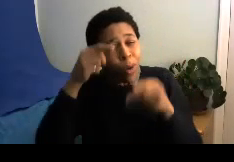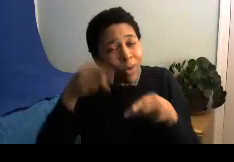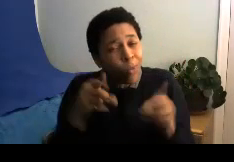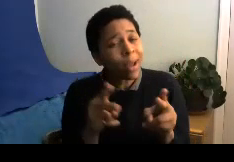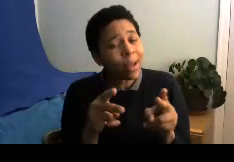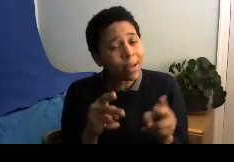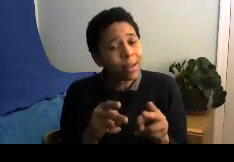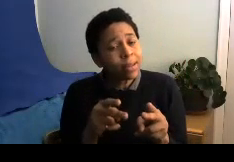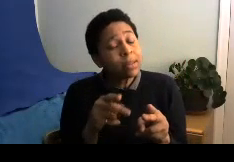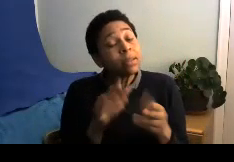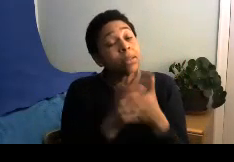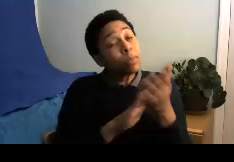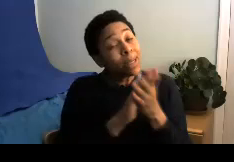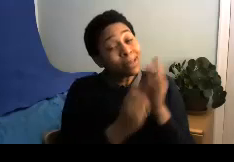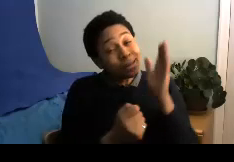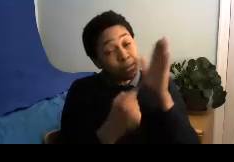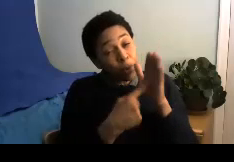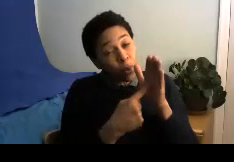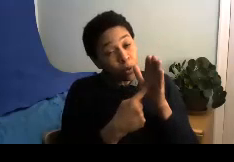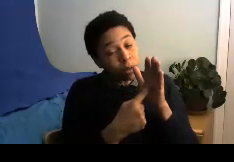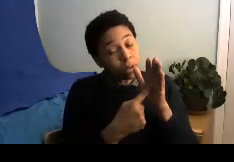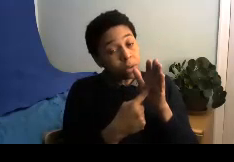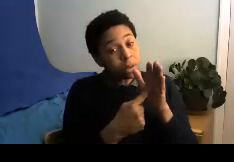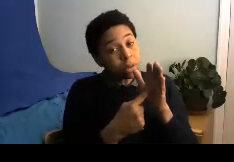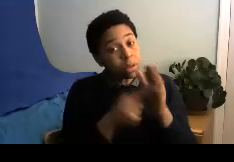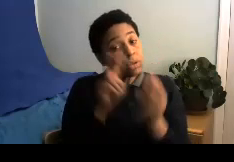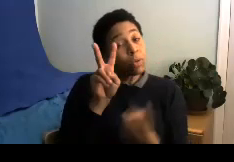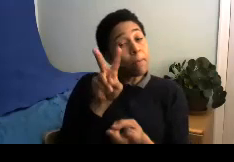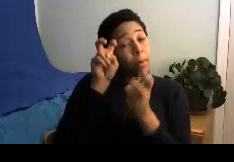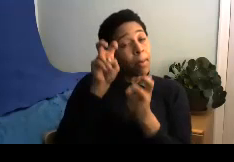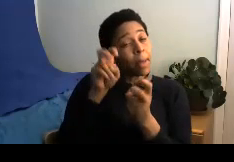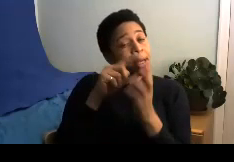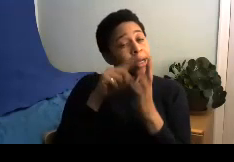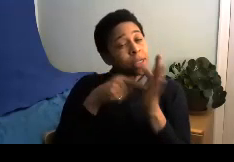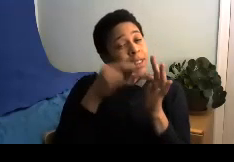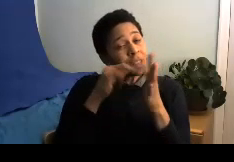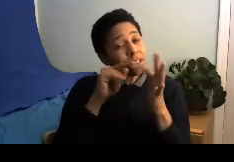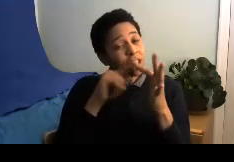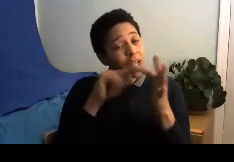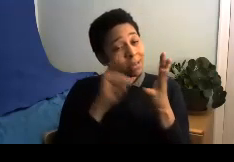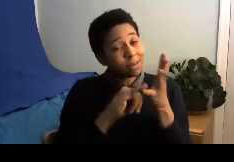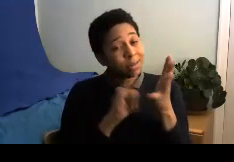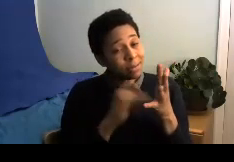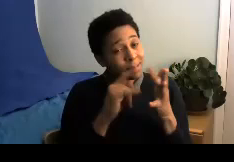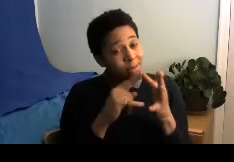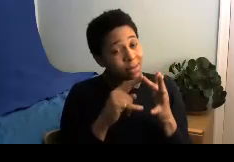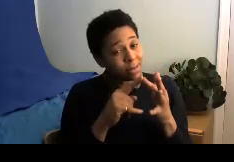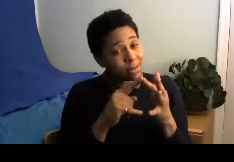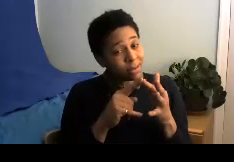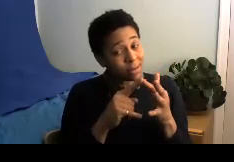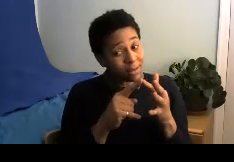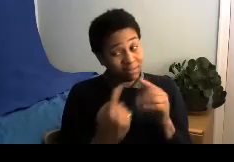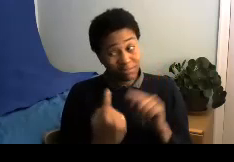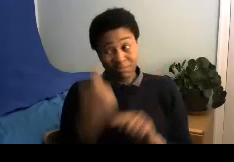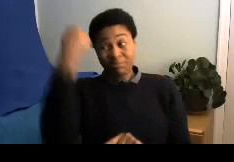for us to hear from people like Jesse who is speaking, you know, at the time of Brexit, towards the end of the novel, and